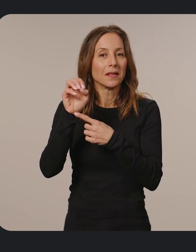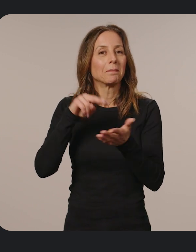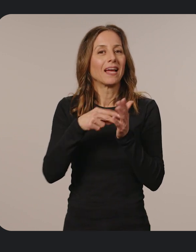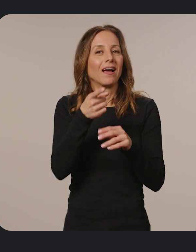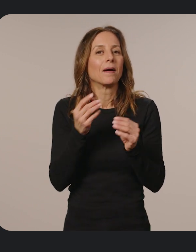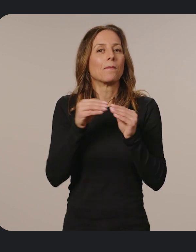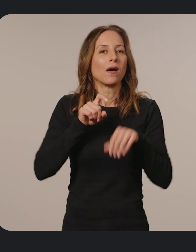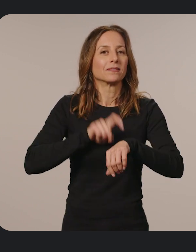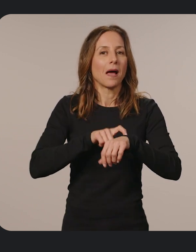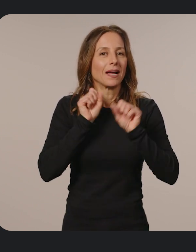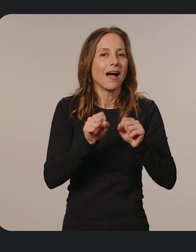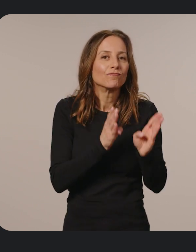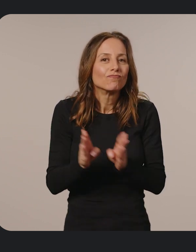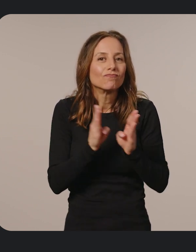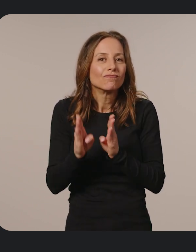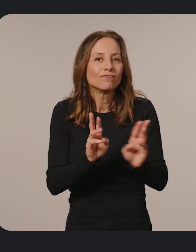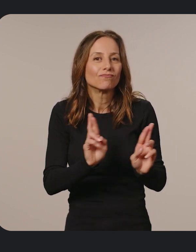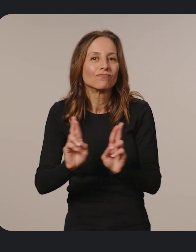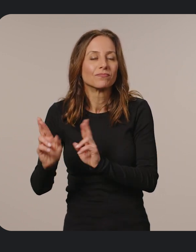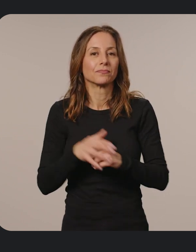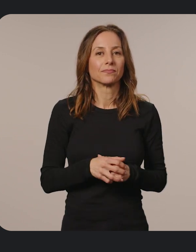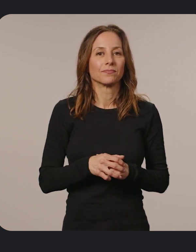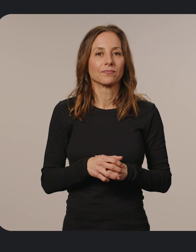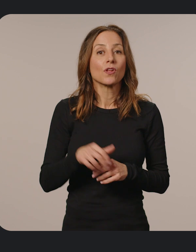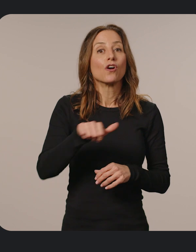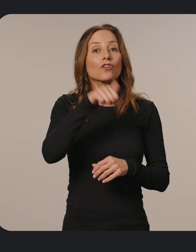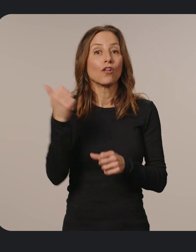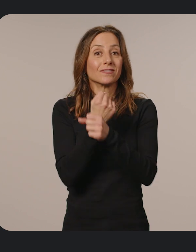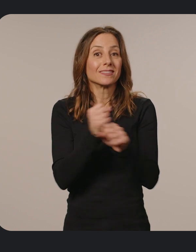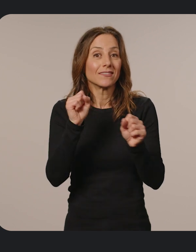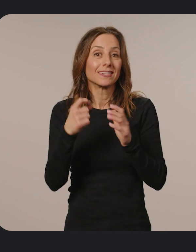are available in the Console, giving you just that little bit more time to plan.